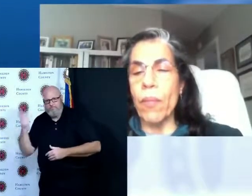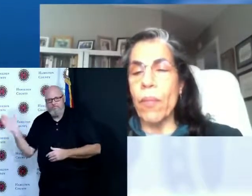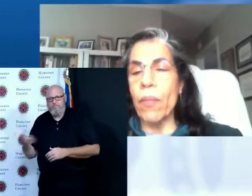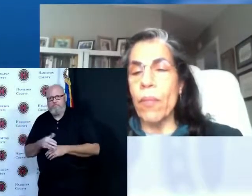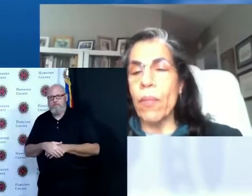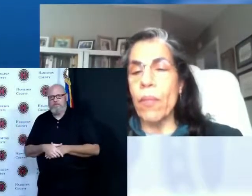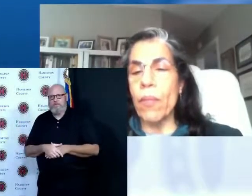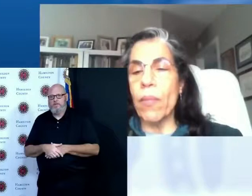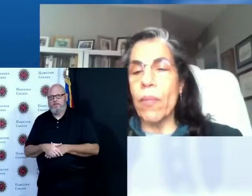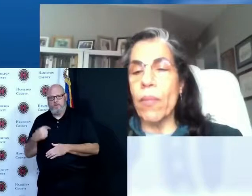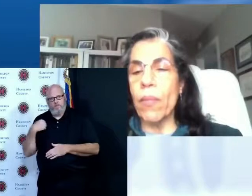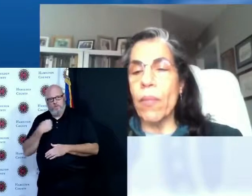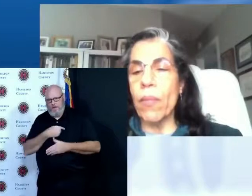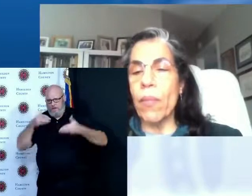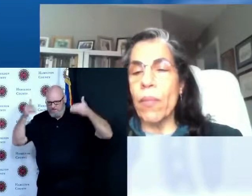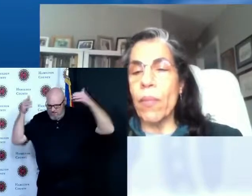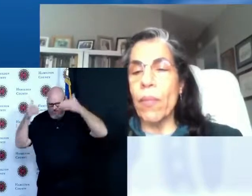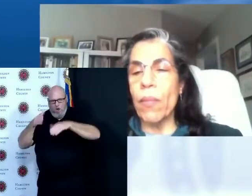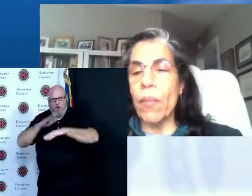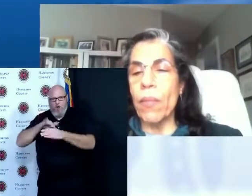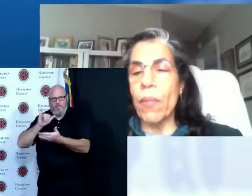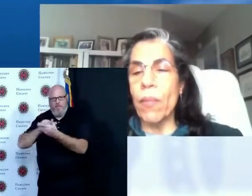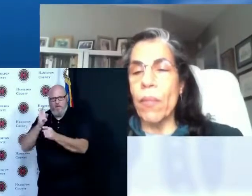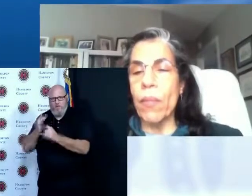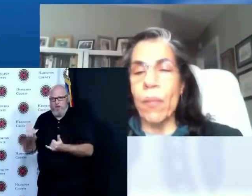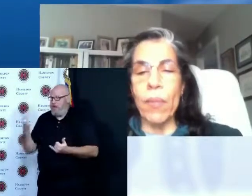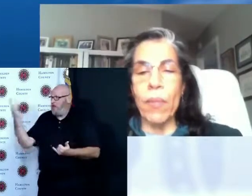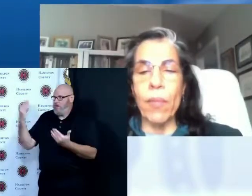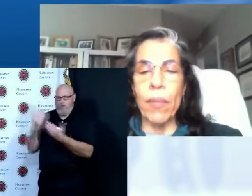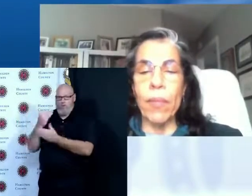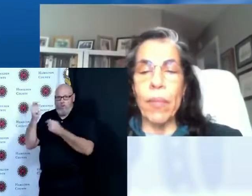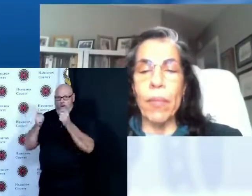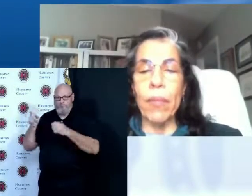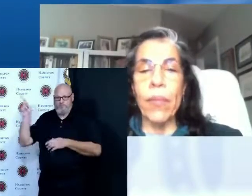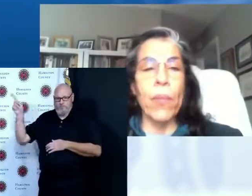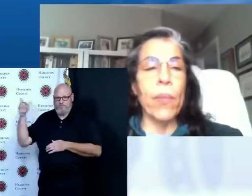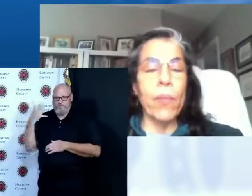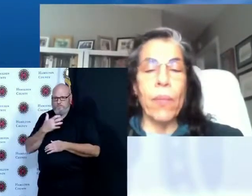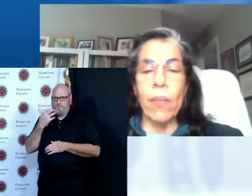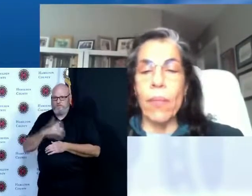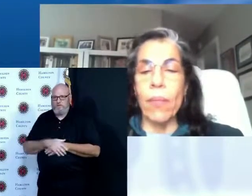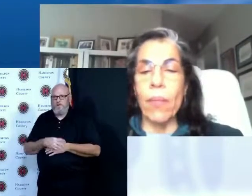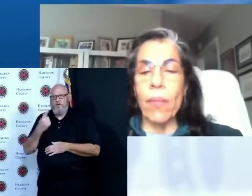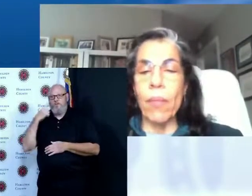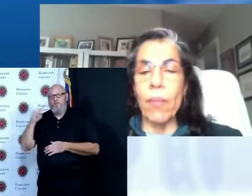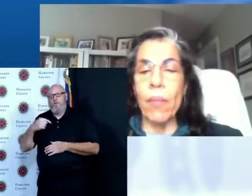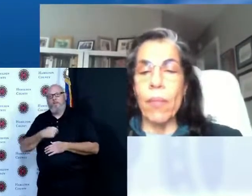quickly as they can and from my perspective that's great news because that means more doses down